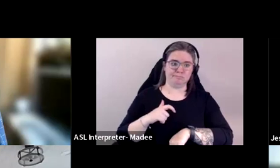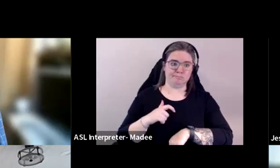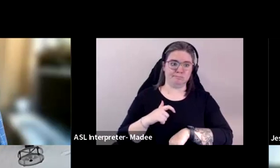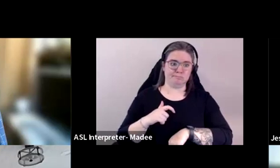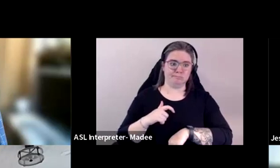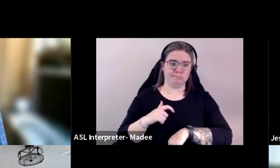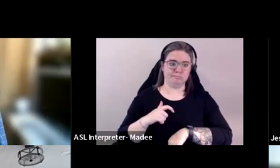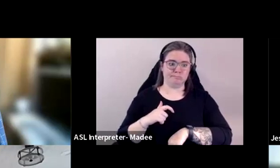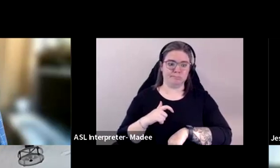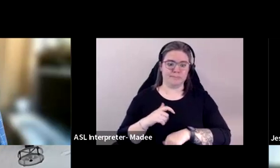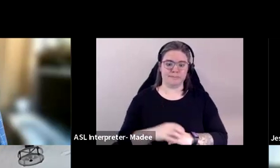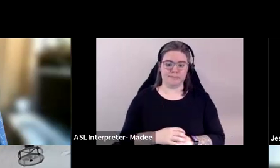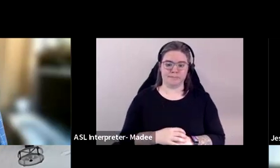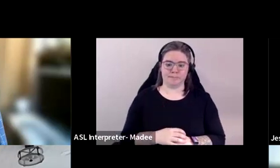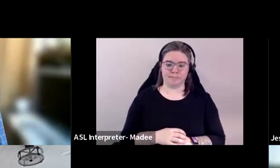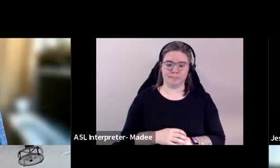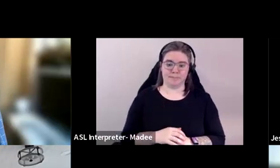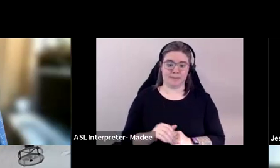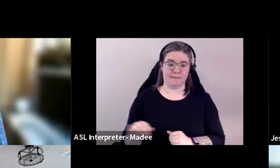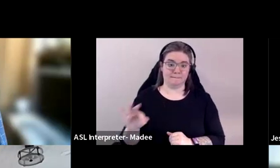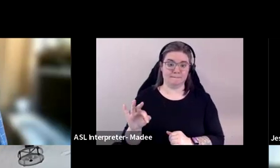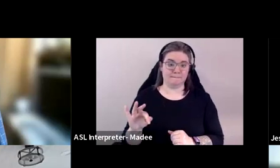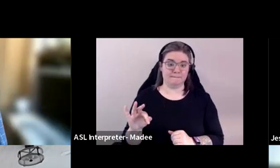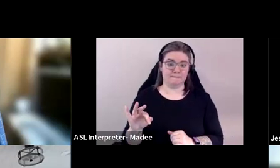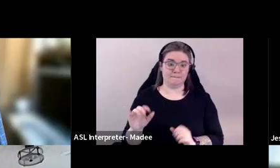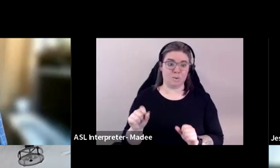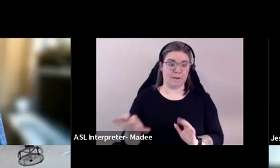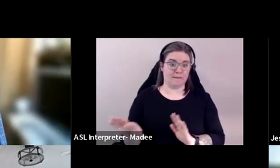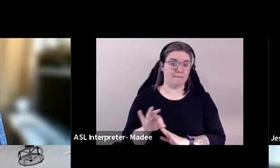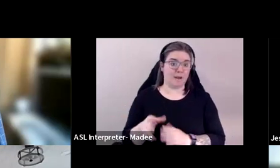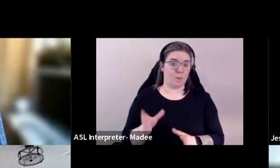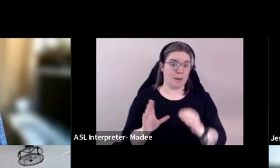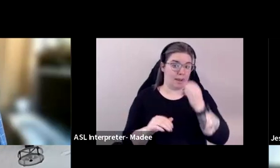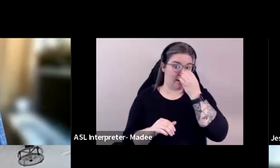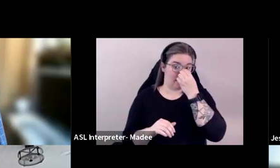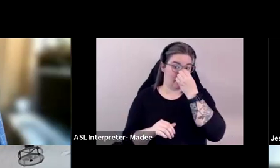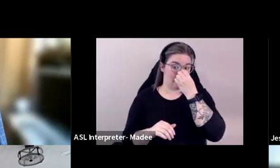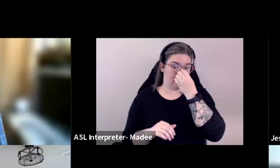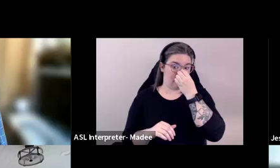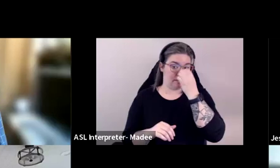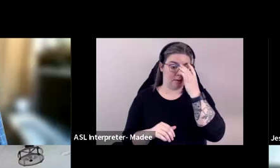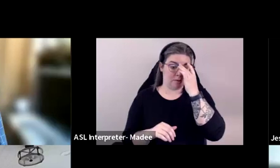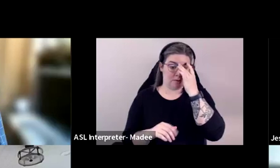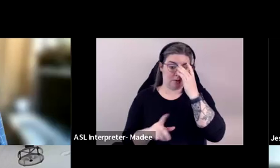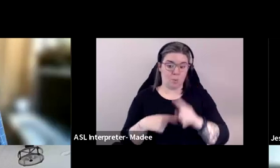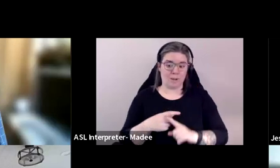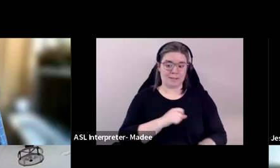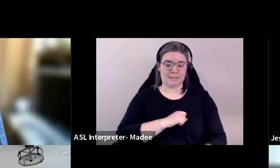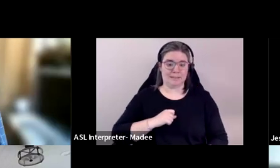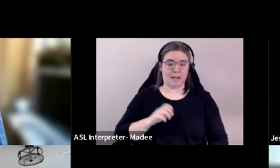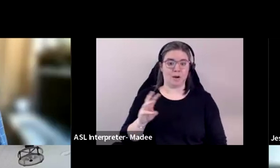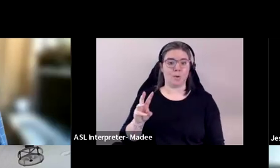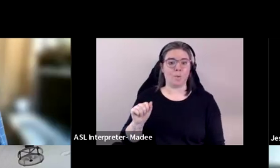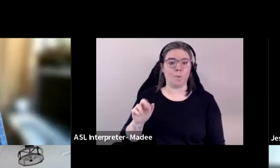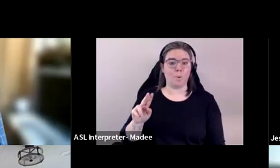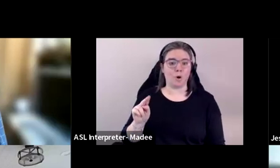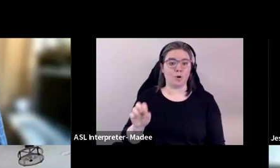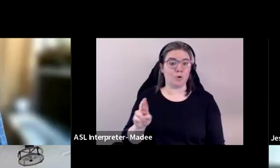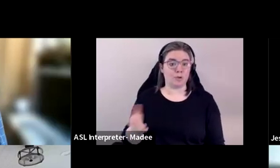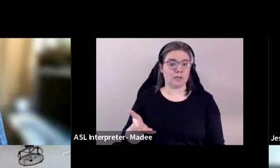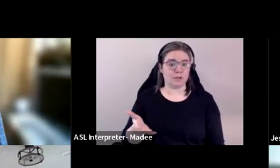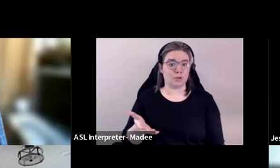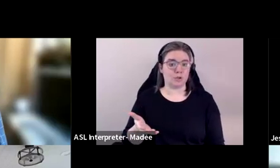if if we can find a way. That's why I spoke up with Senator when Senator Warner was here, was was here in Arlington for that housing summit.